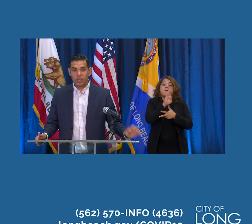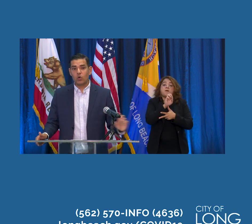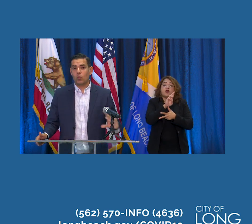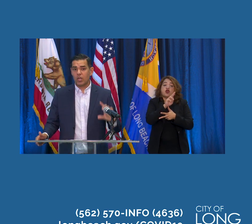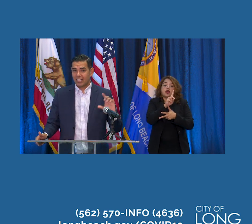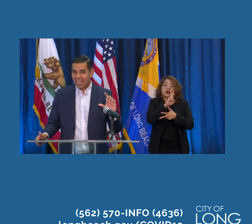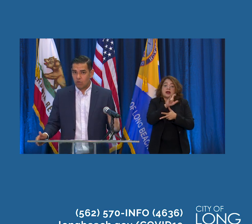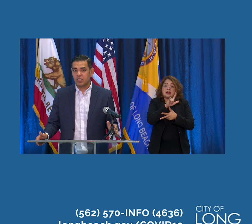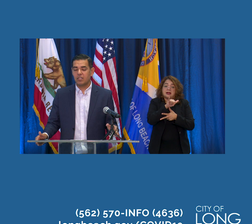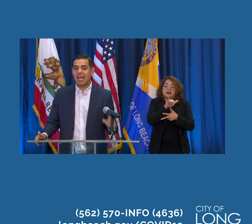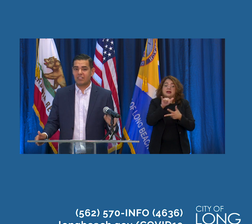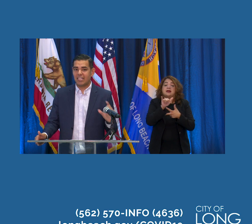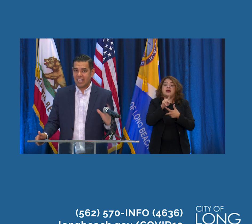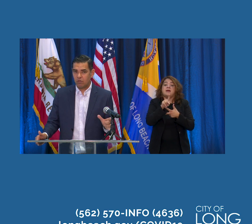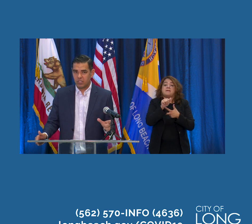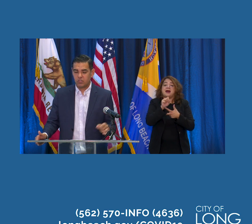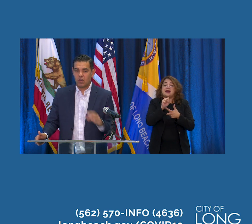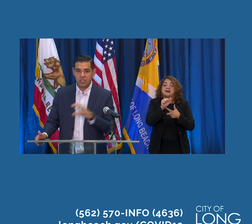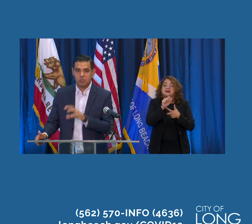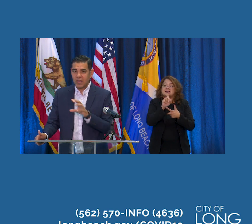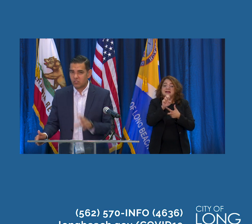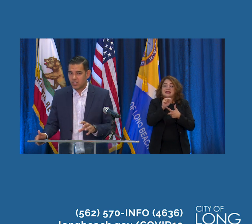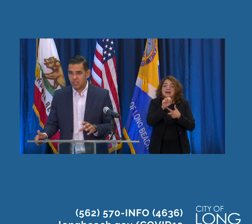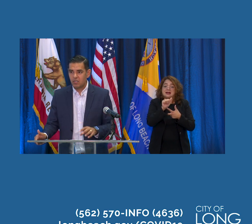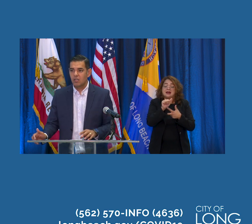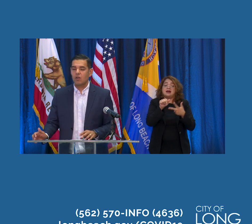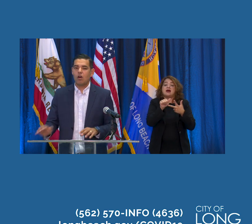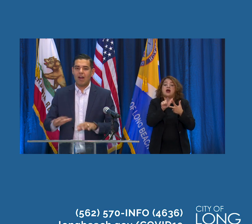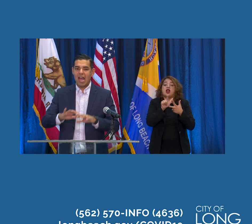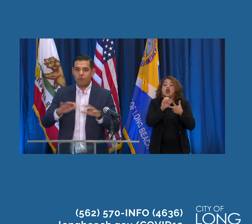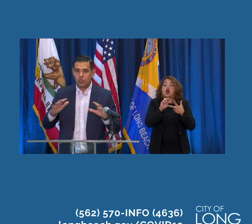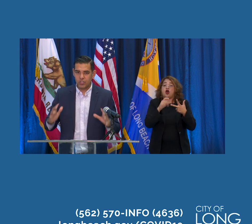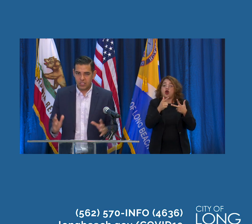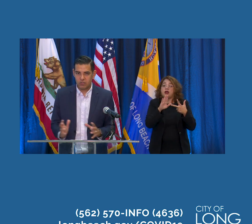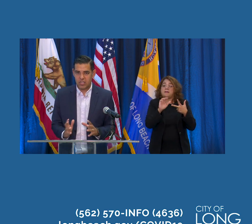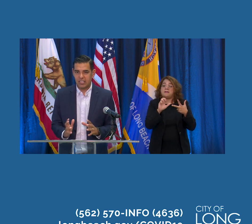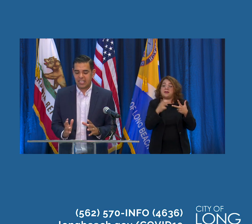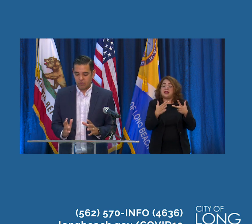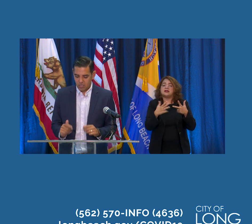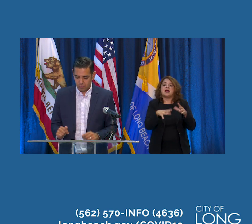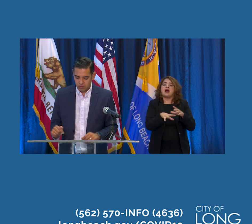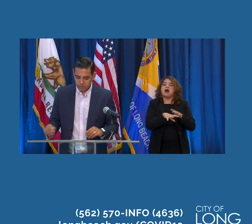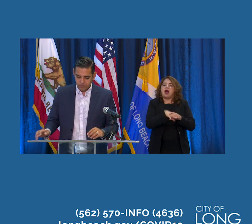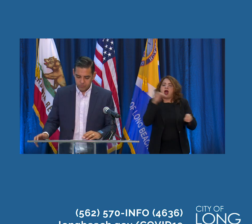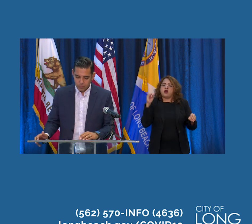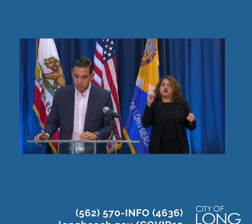we're going, we're counted as a County. So us and Pasadena are averaged in to the L.A. County numbers.